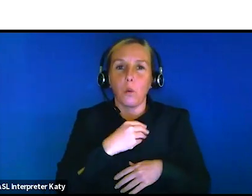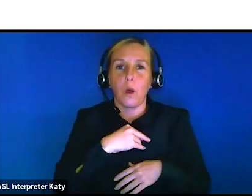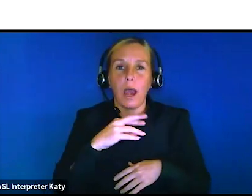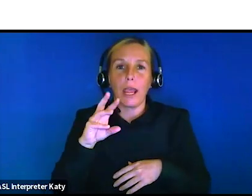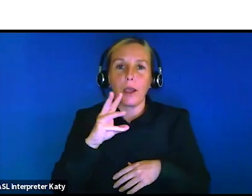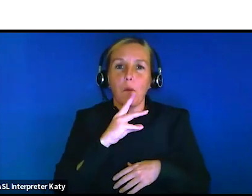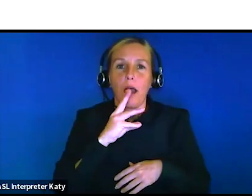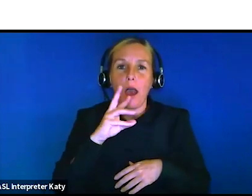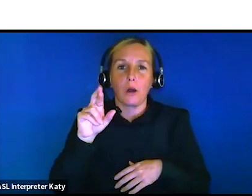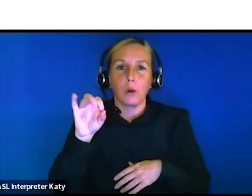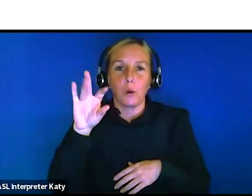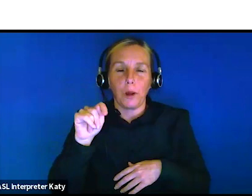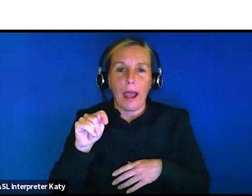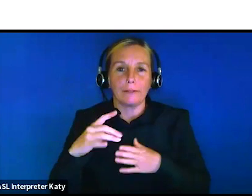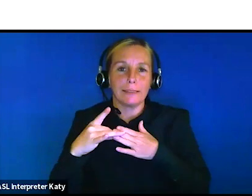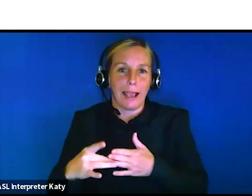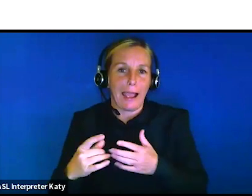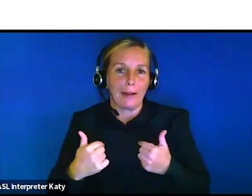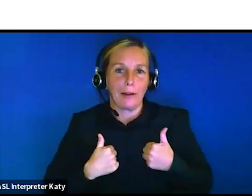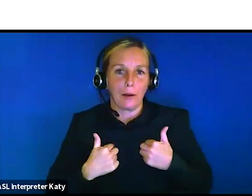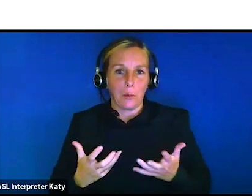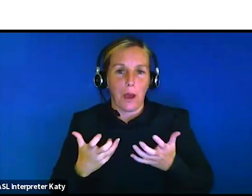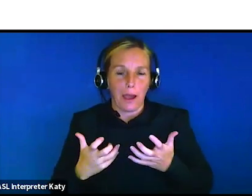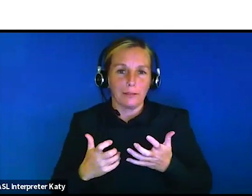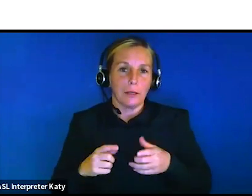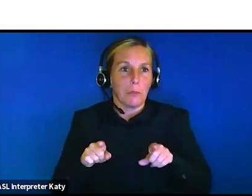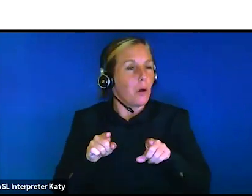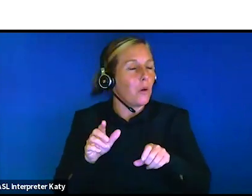along the way to be an encouragement and offer hope